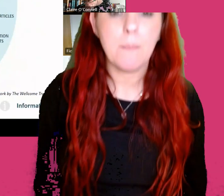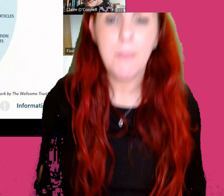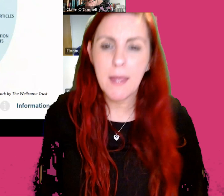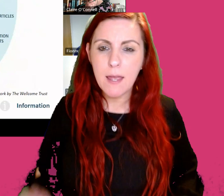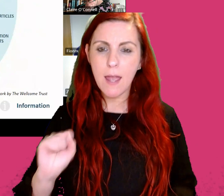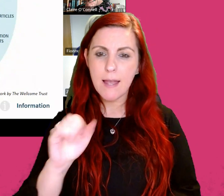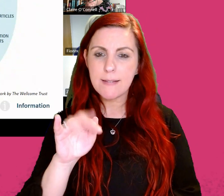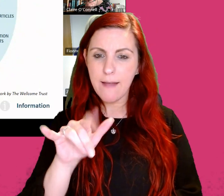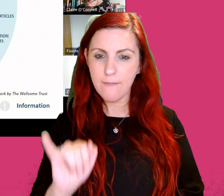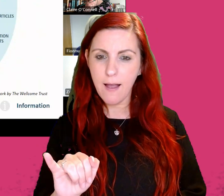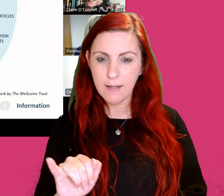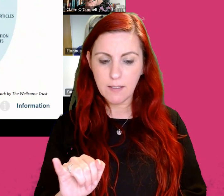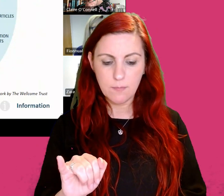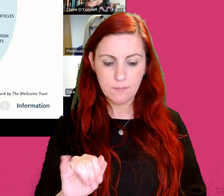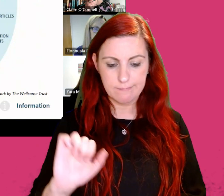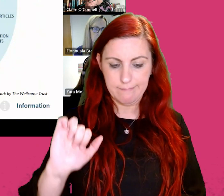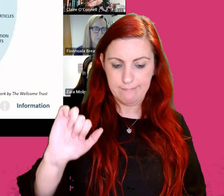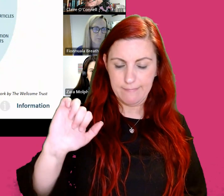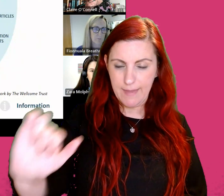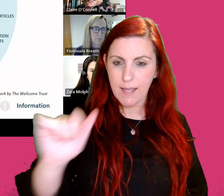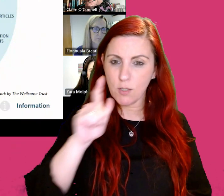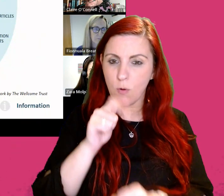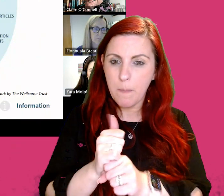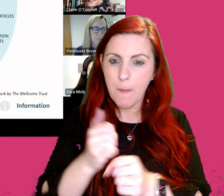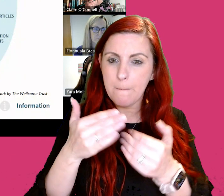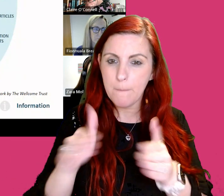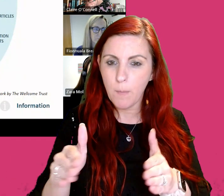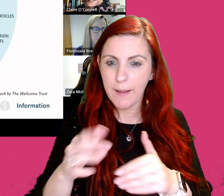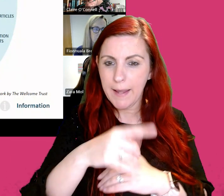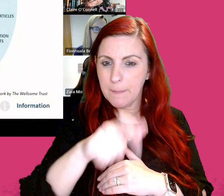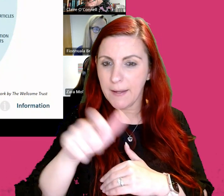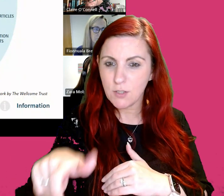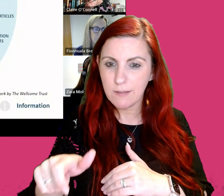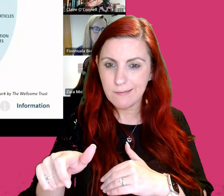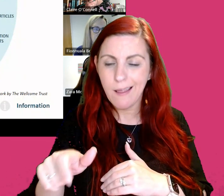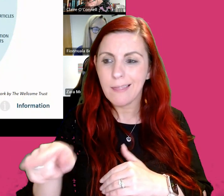kind of version of pati and public involvement they speak about engaged research so you might